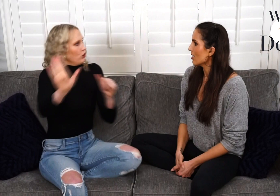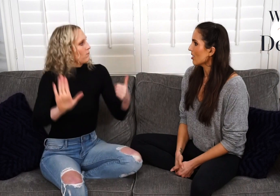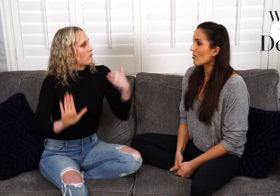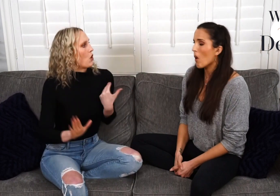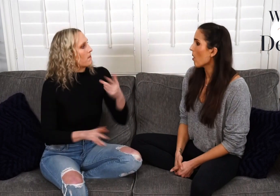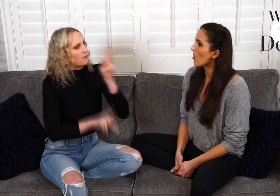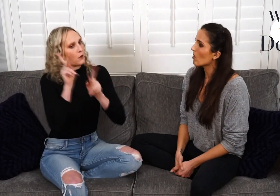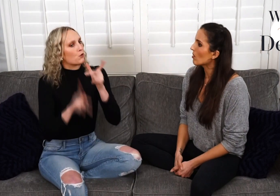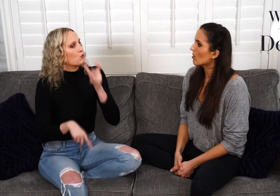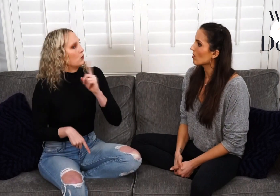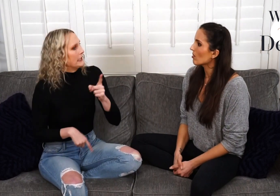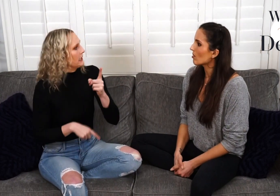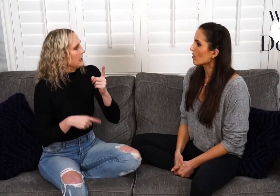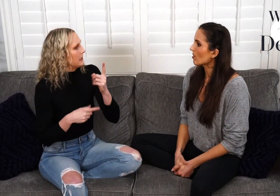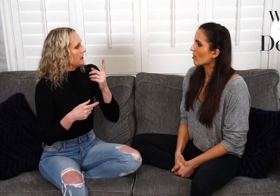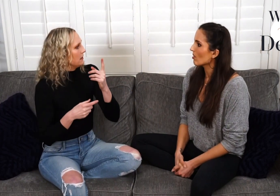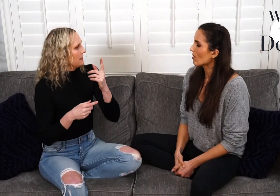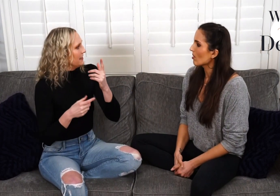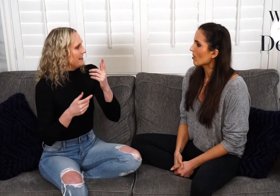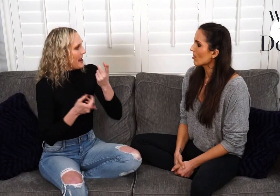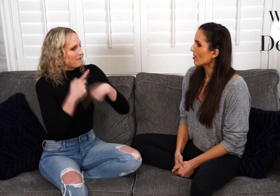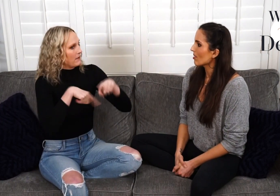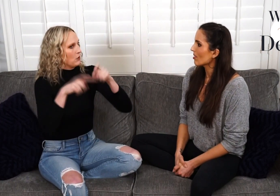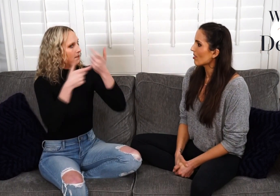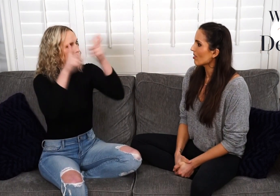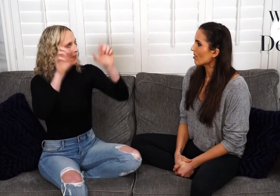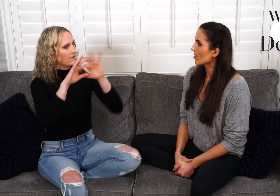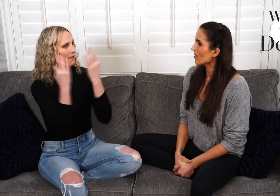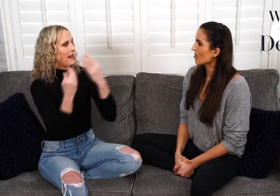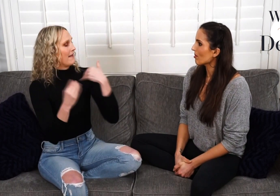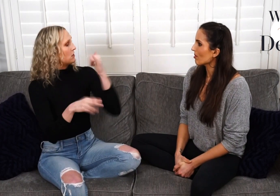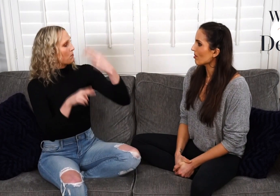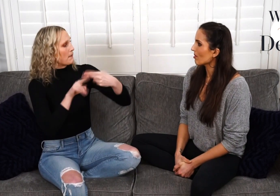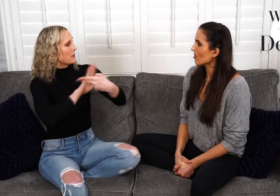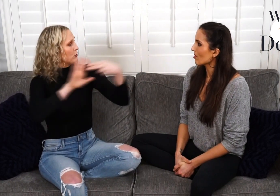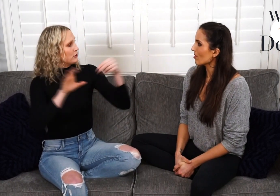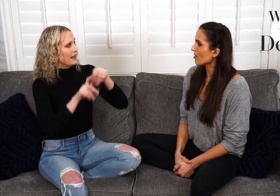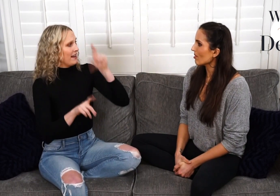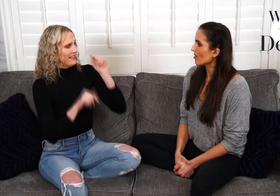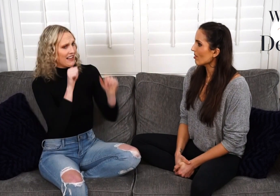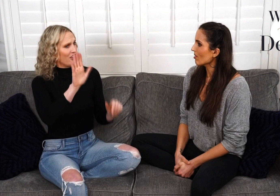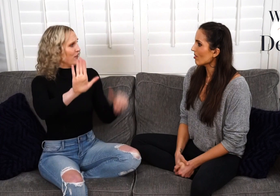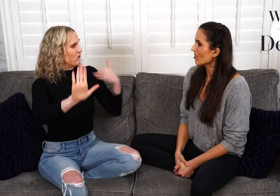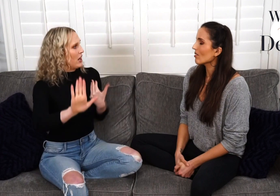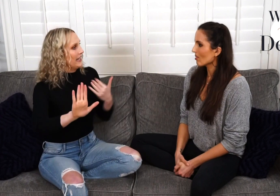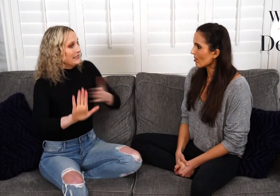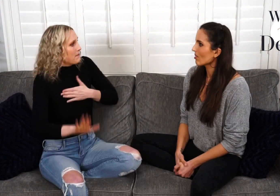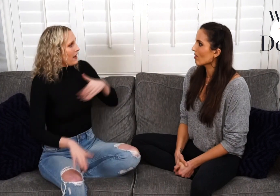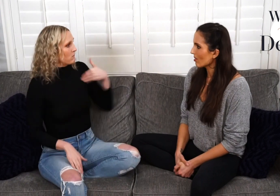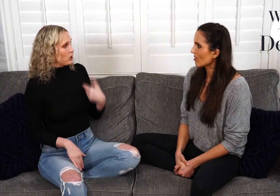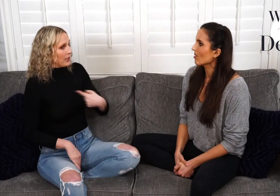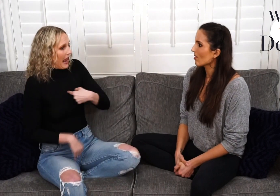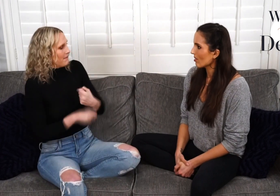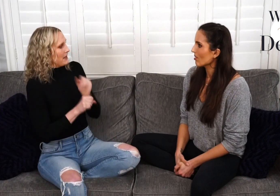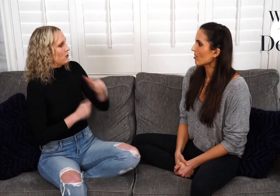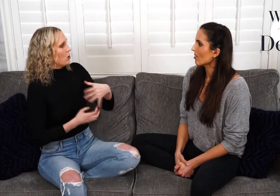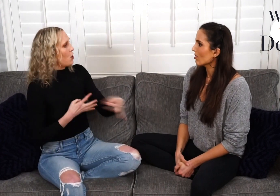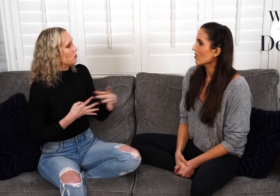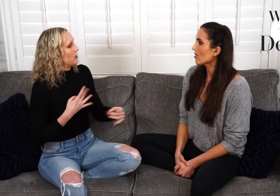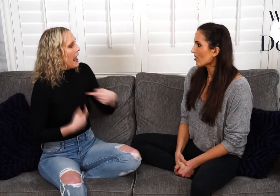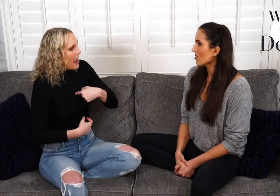it is not their fault. People who came from a big family and had that reputation at Gallaudet It's not their fault. It's my fault. I made those choices.